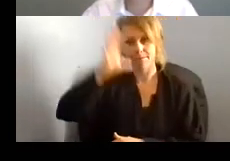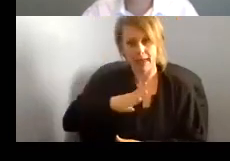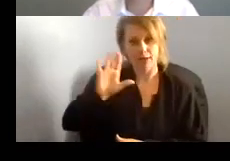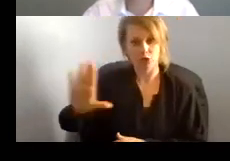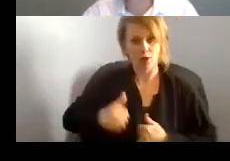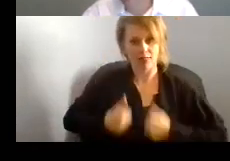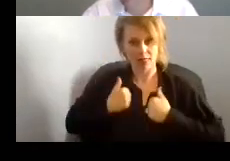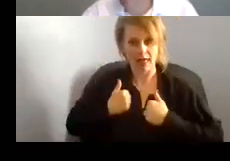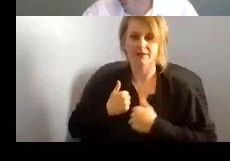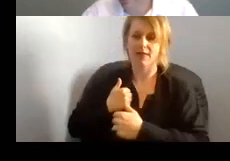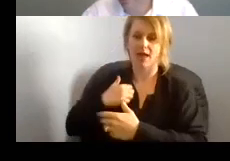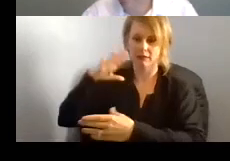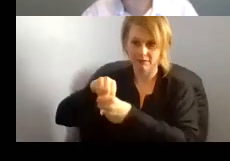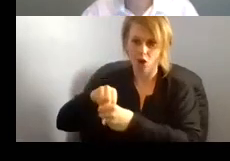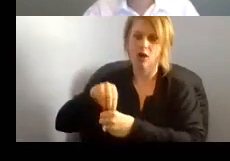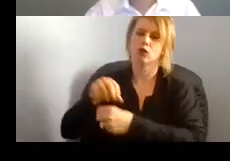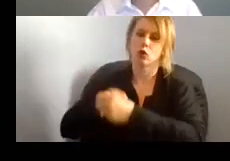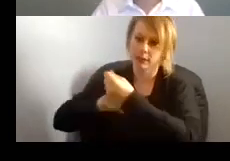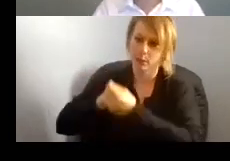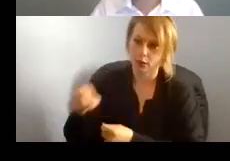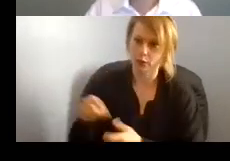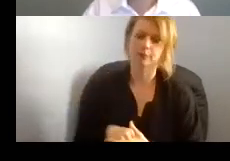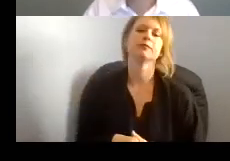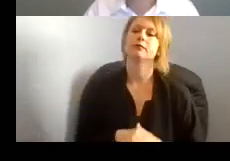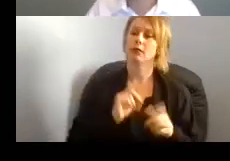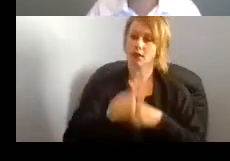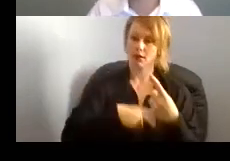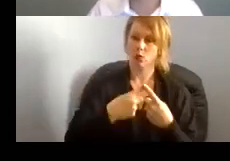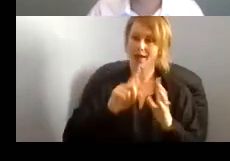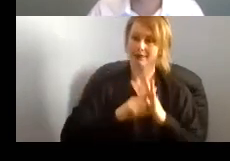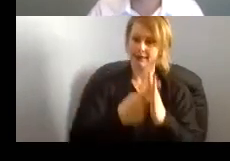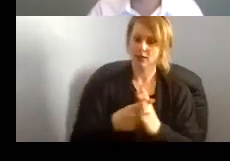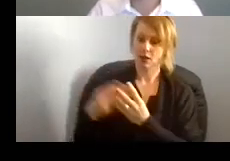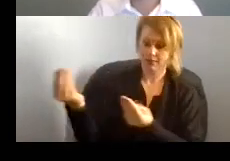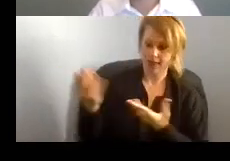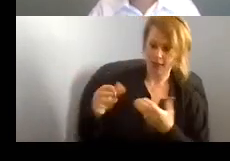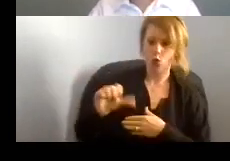That way we could all do the activity. Once we get started, you can let me know if you have any other questions.